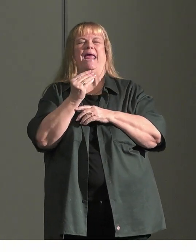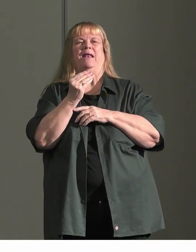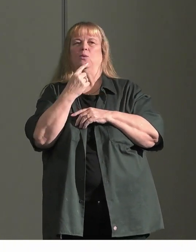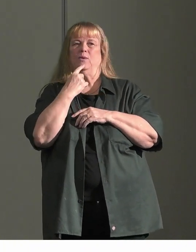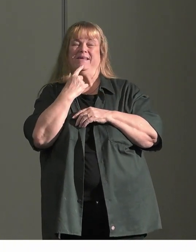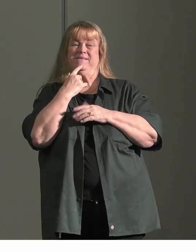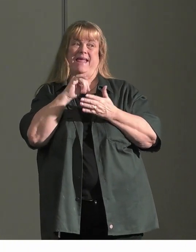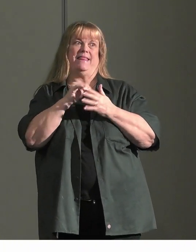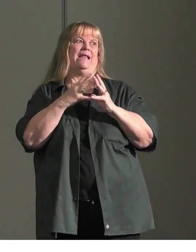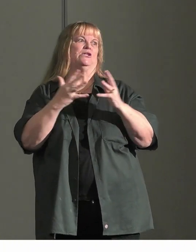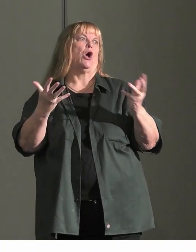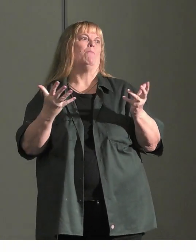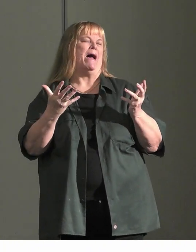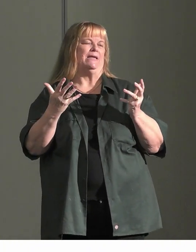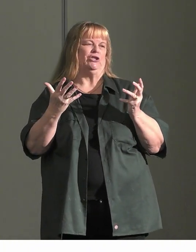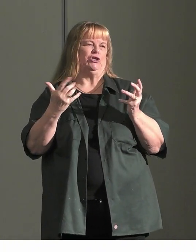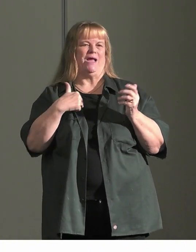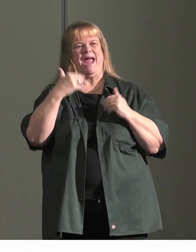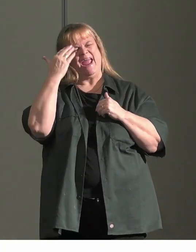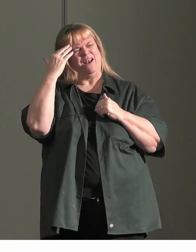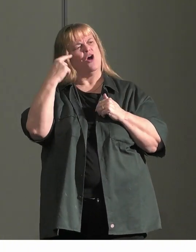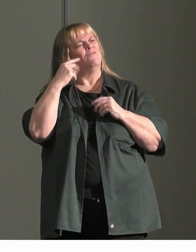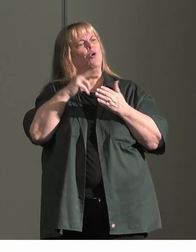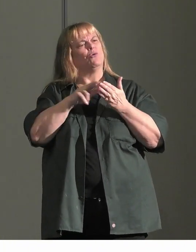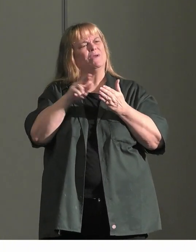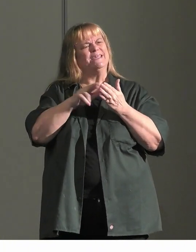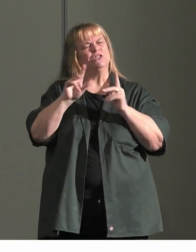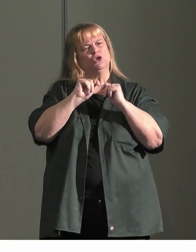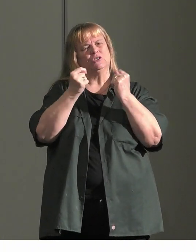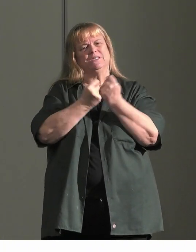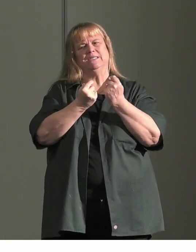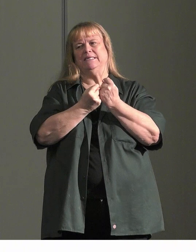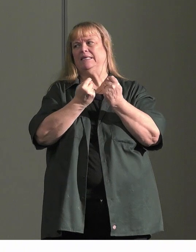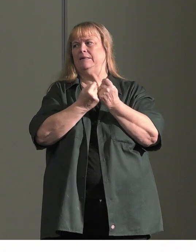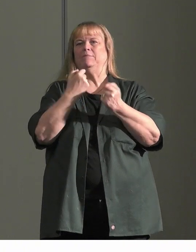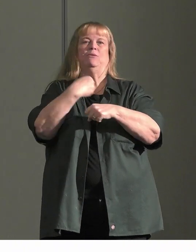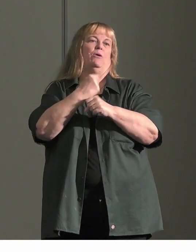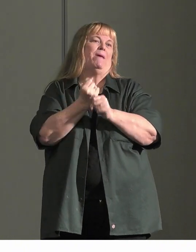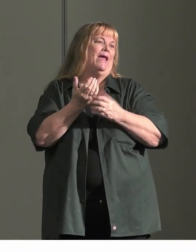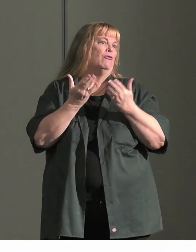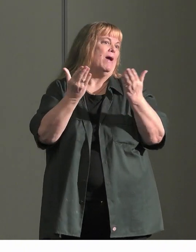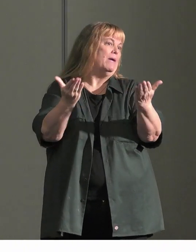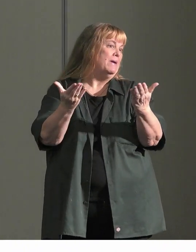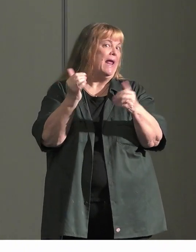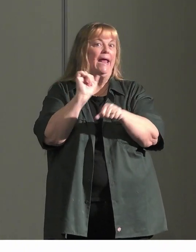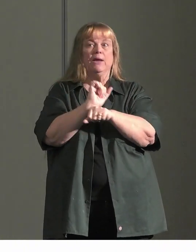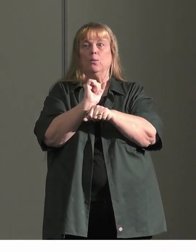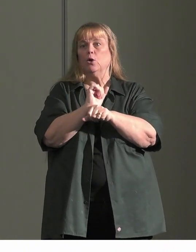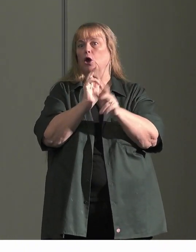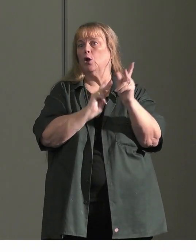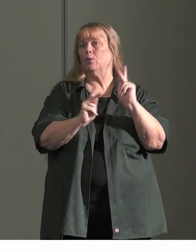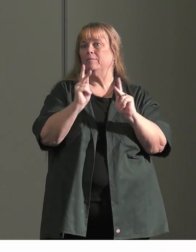this so much, I know for the research team we make recommendations and figure out what is